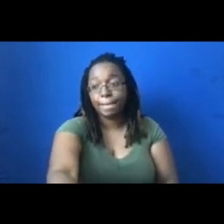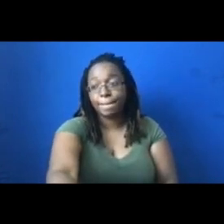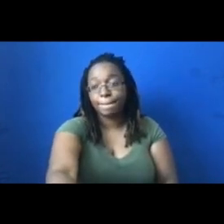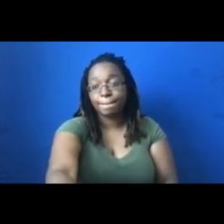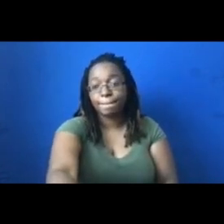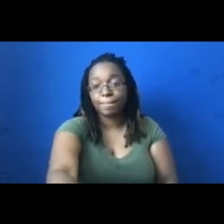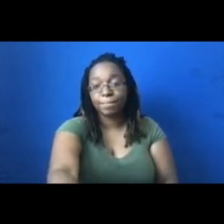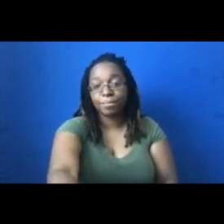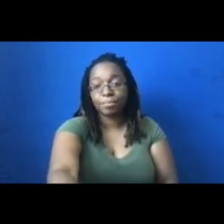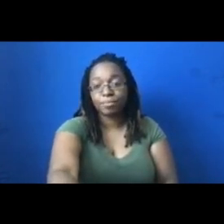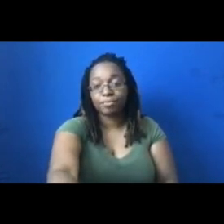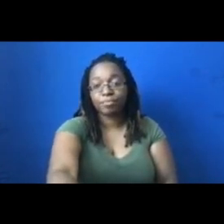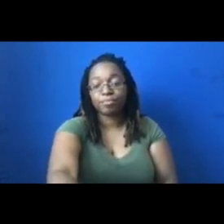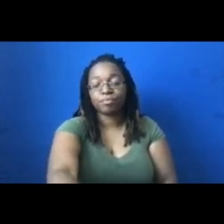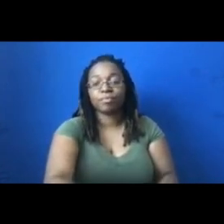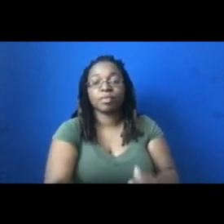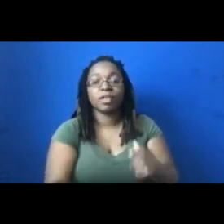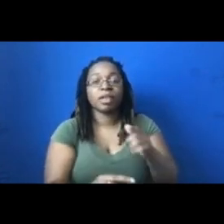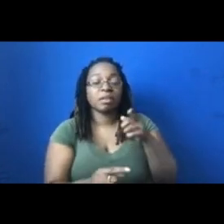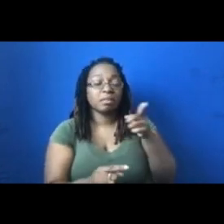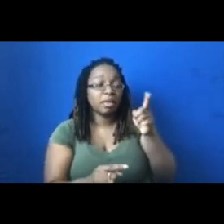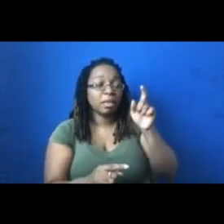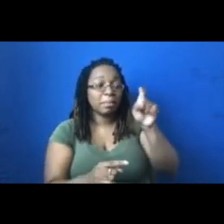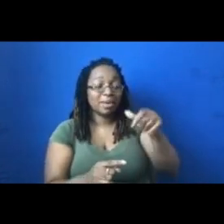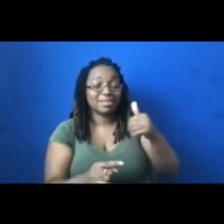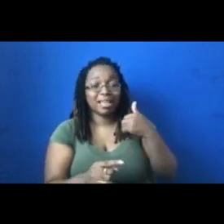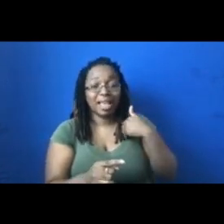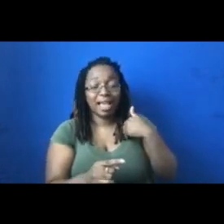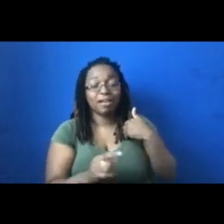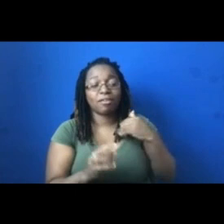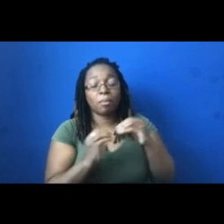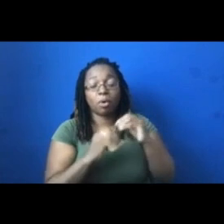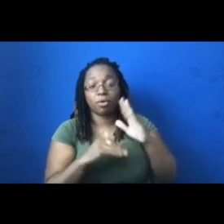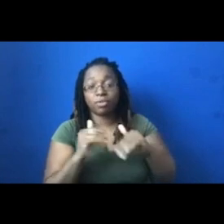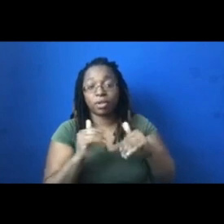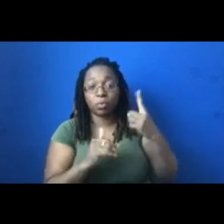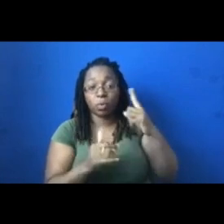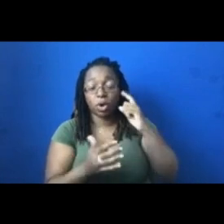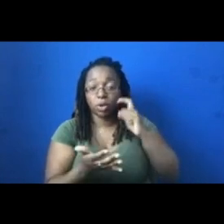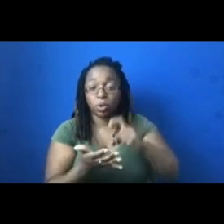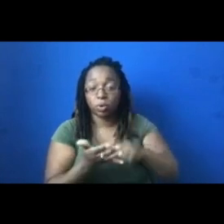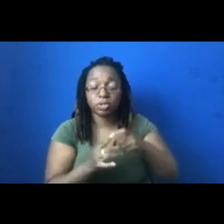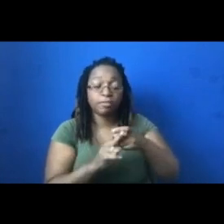or more actions from the ocean Climate Action Plan. And within